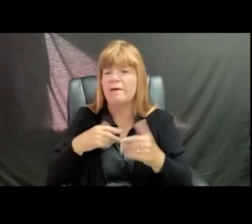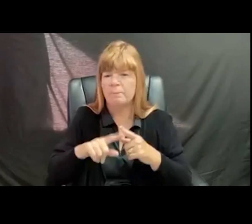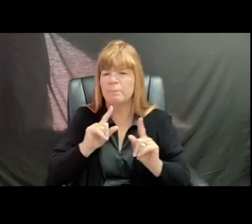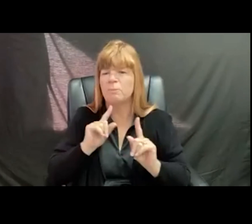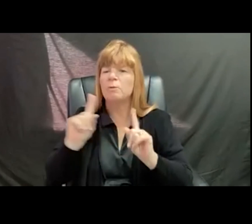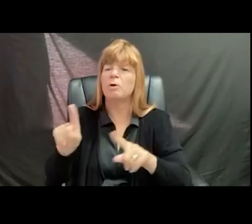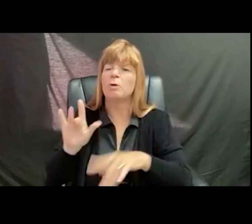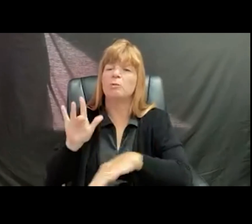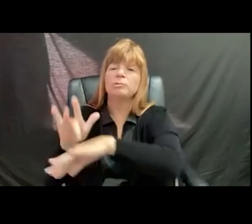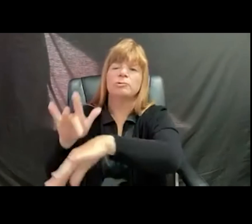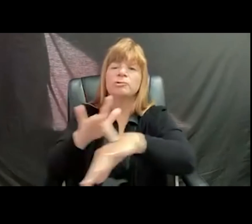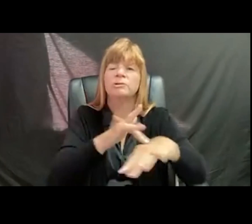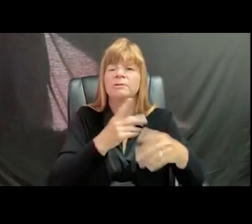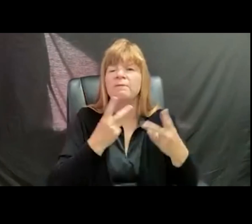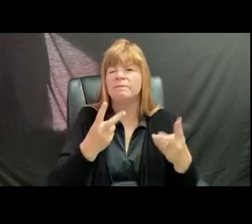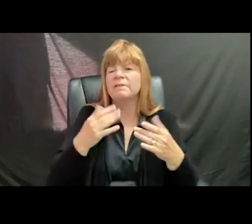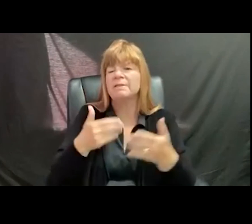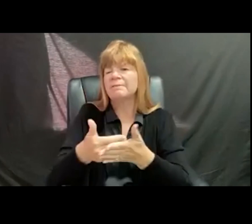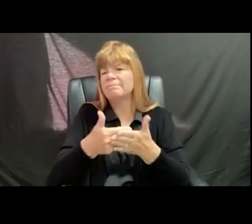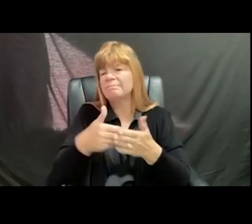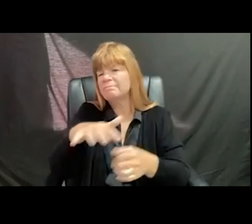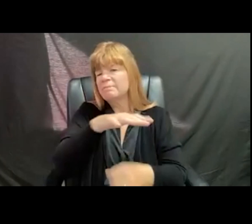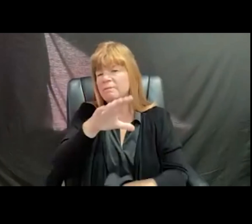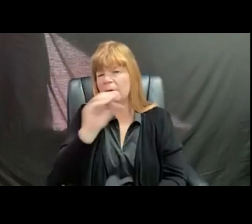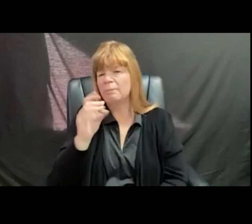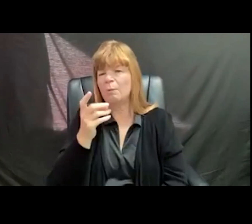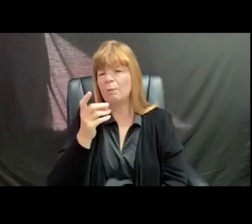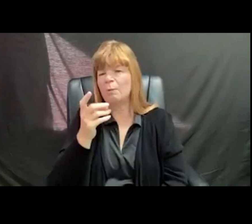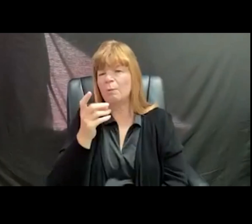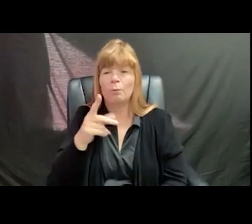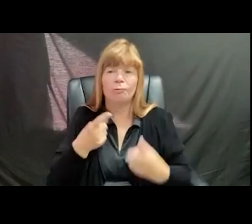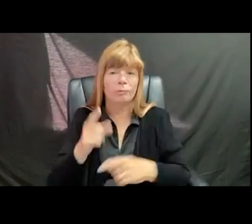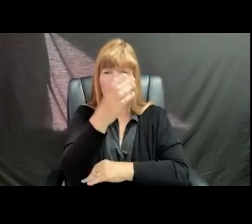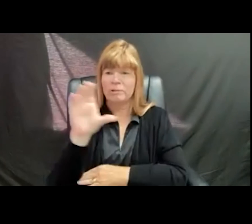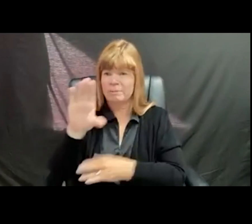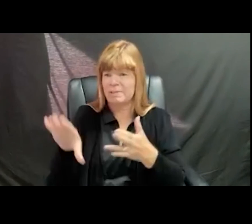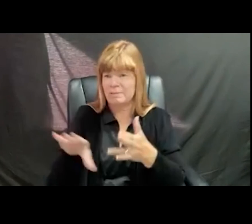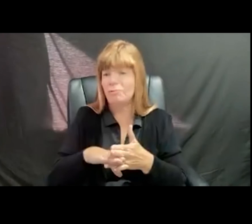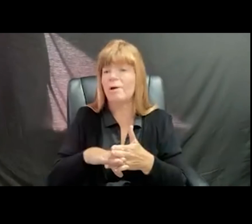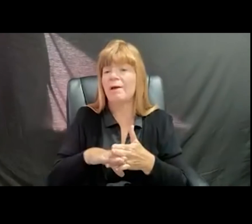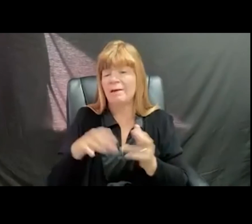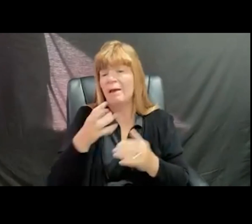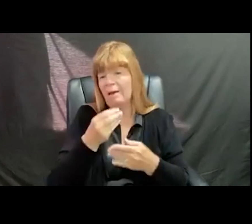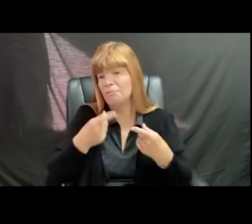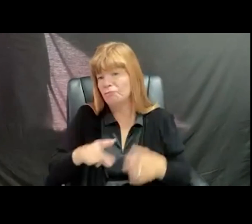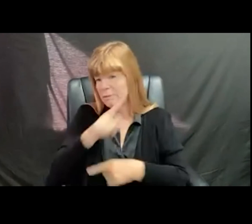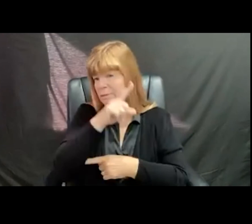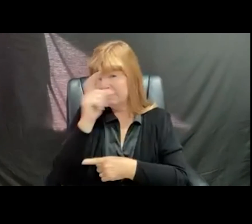local employers or over Christmas break and then even in the summertime summer vacation is